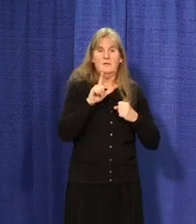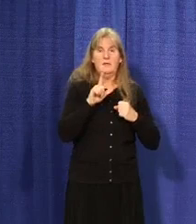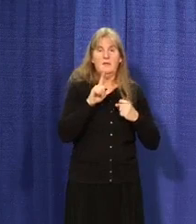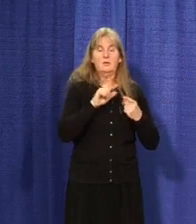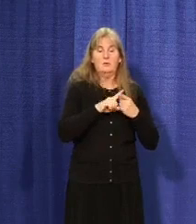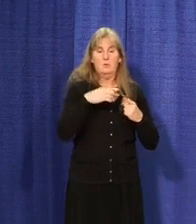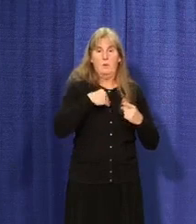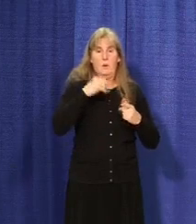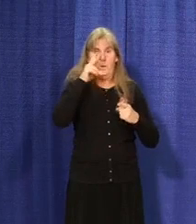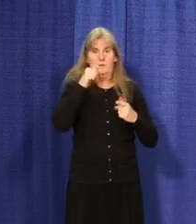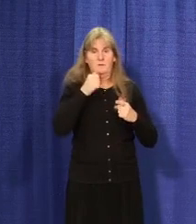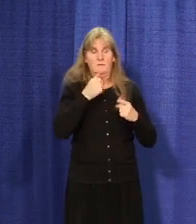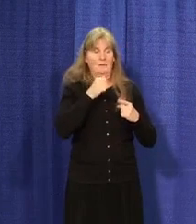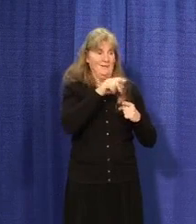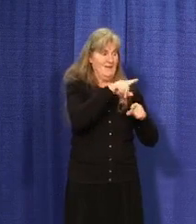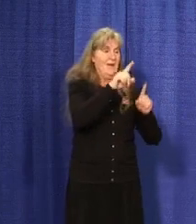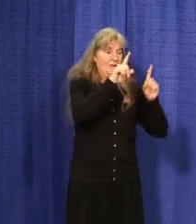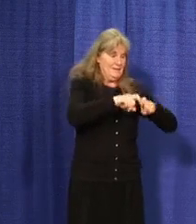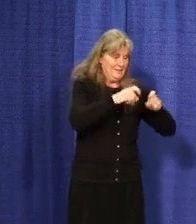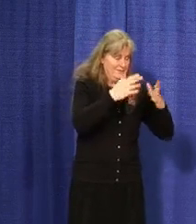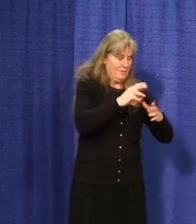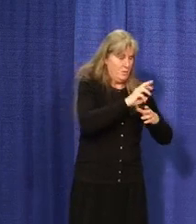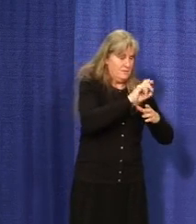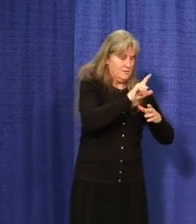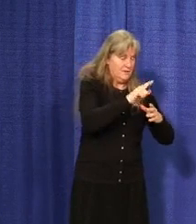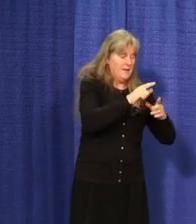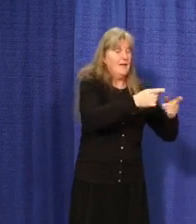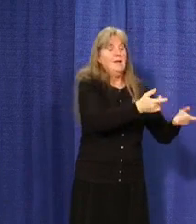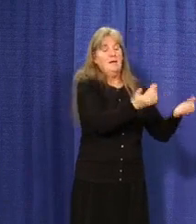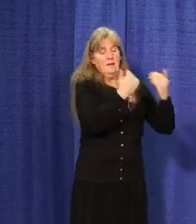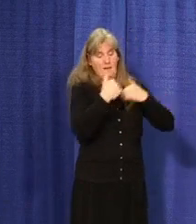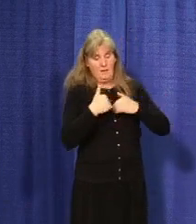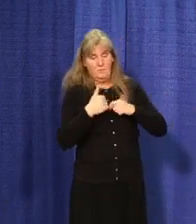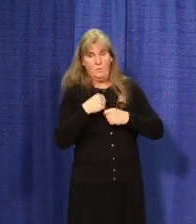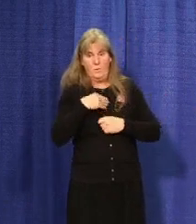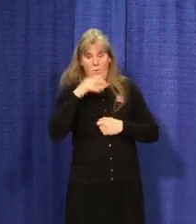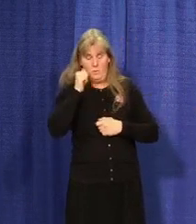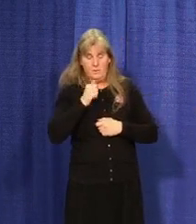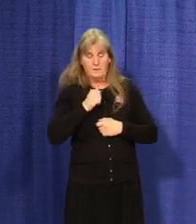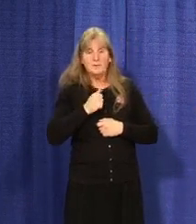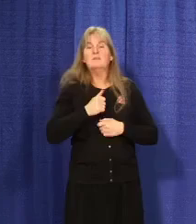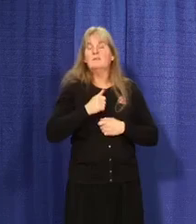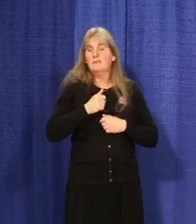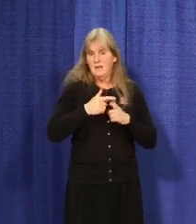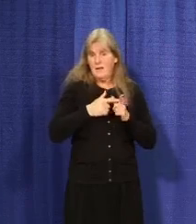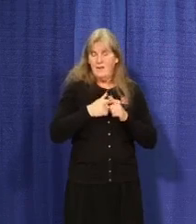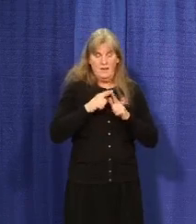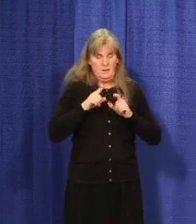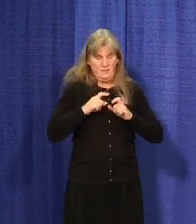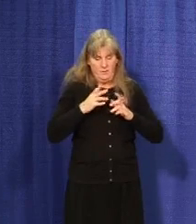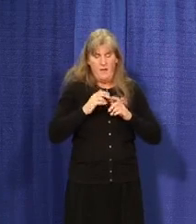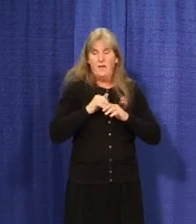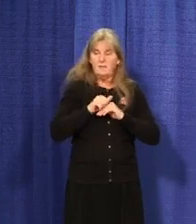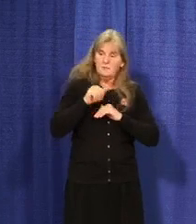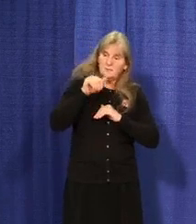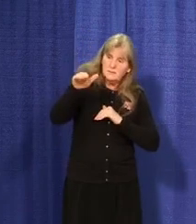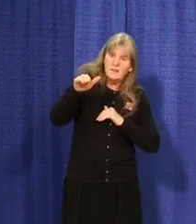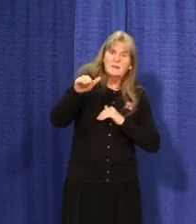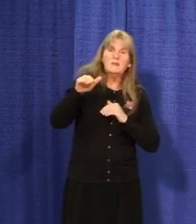been from Watson Lake to Whitehorse by road then sent by the usual routes which is the flights out from Whitehorse.